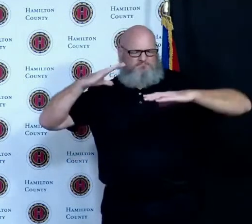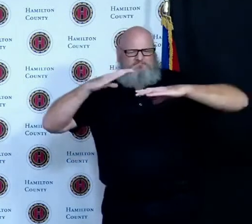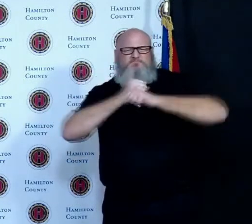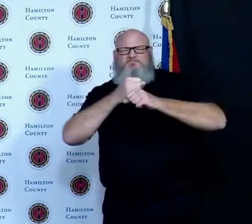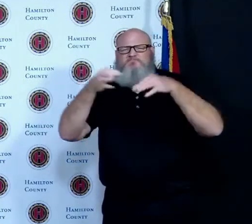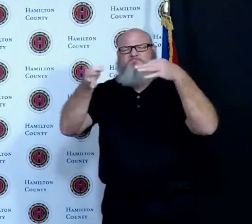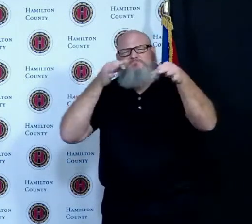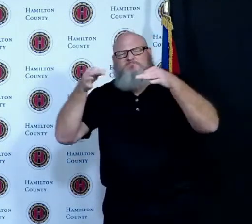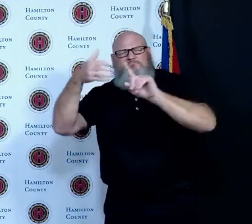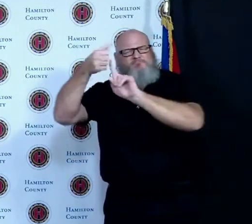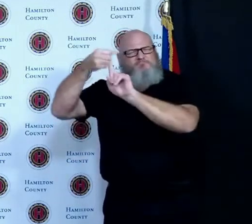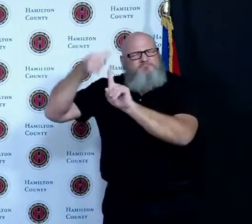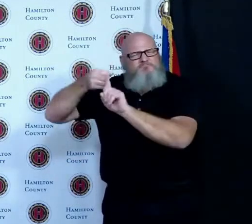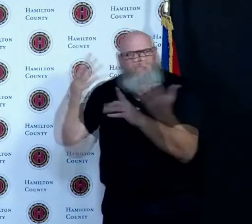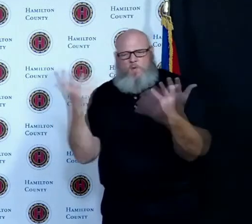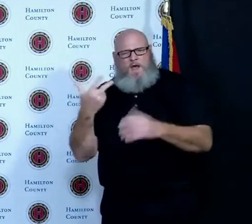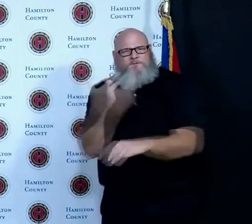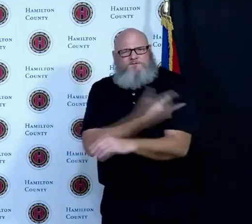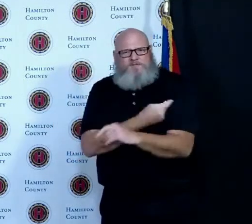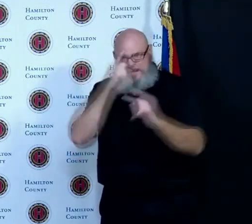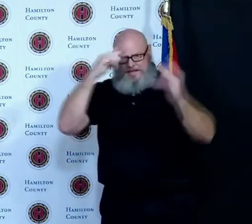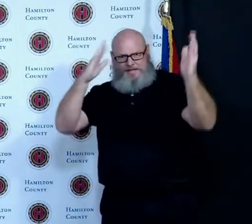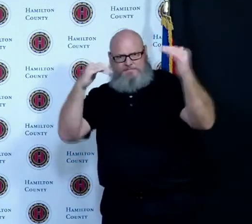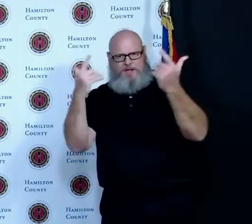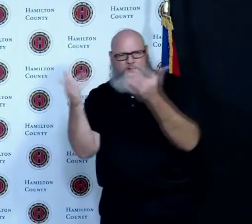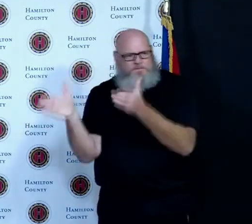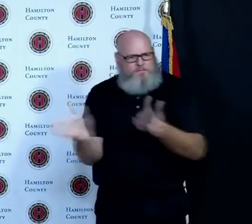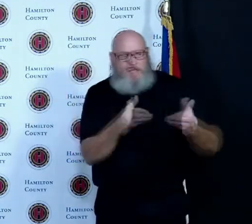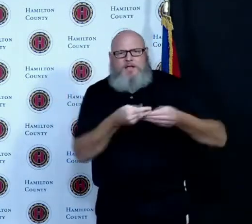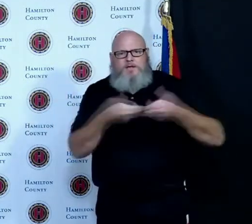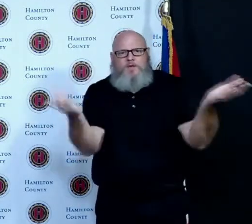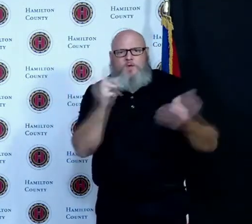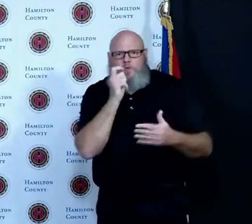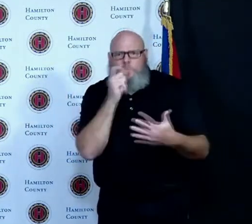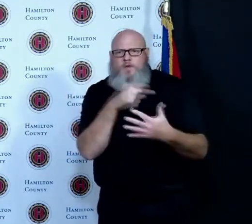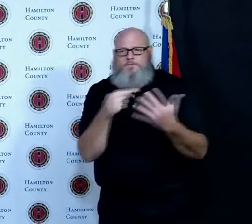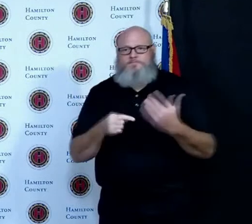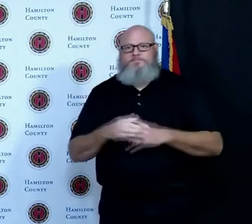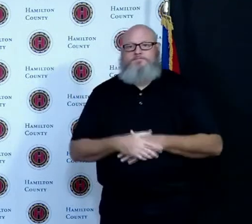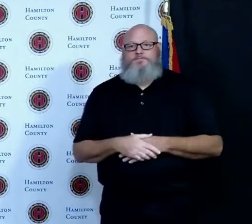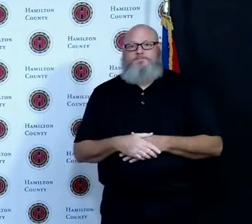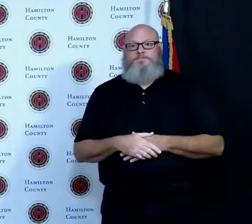new year there are a couple things that I would like to stress and then turn it over first we're